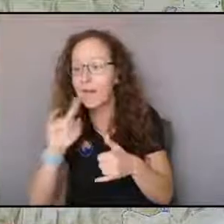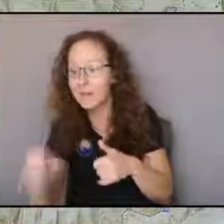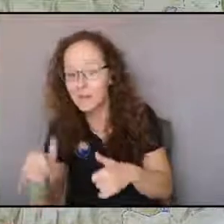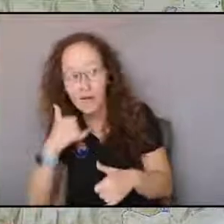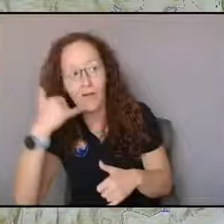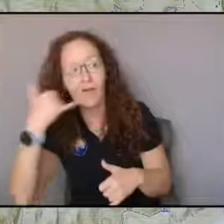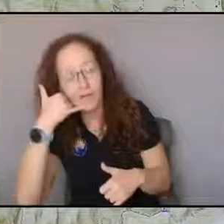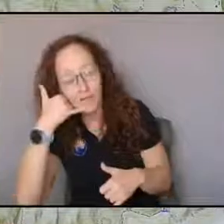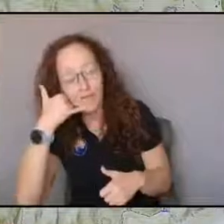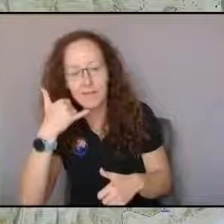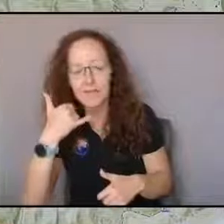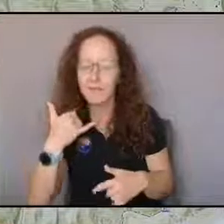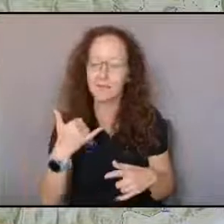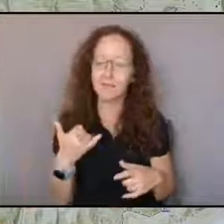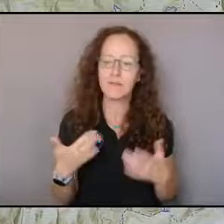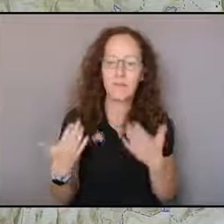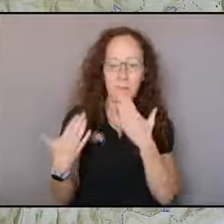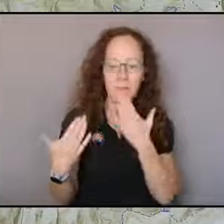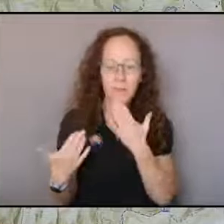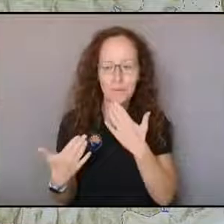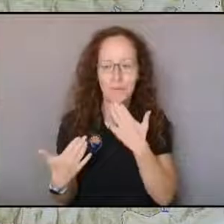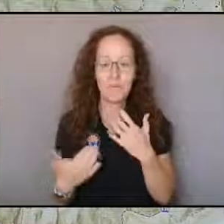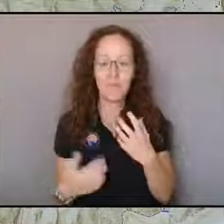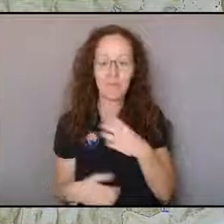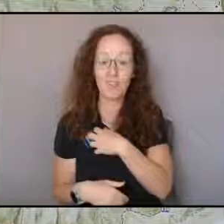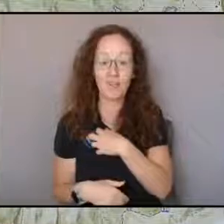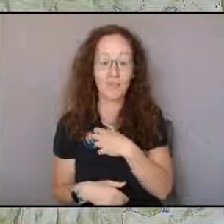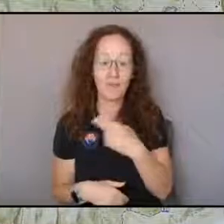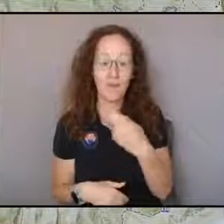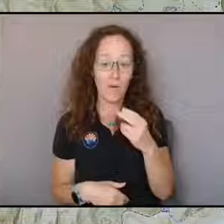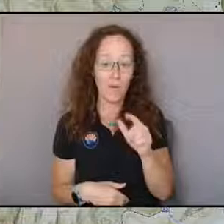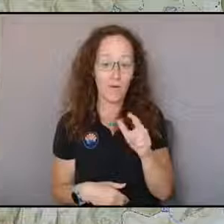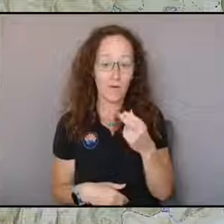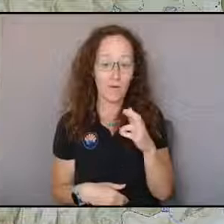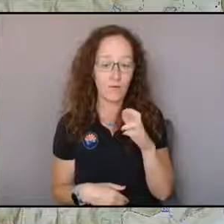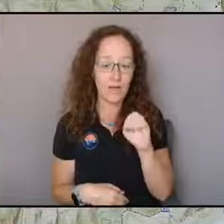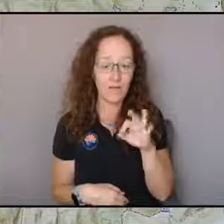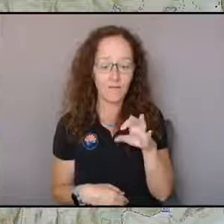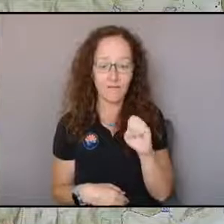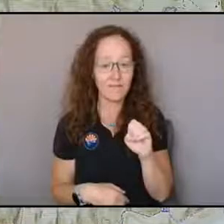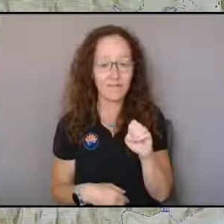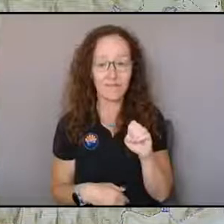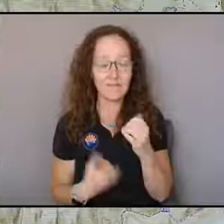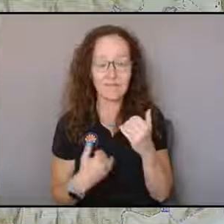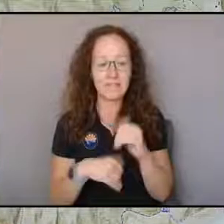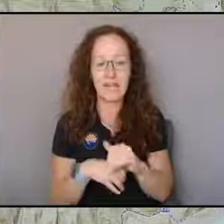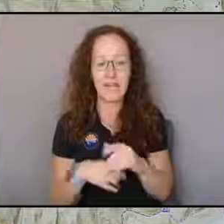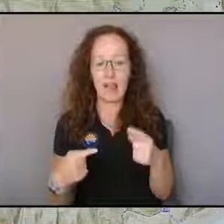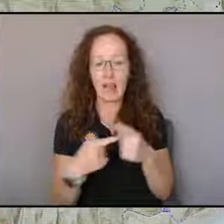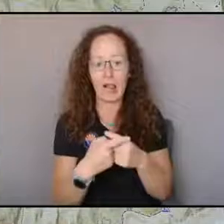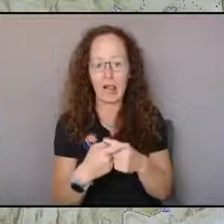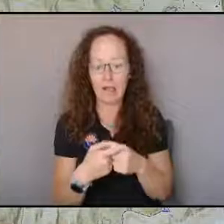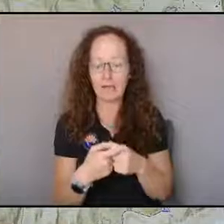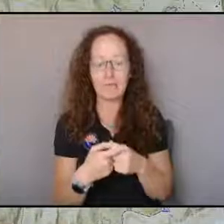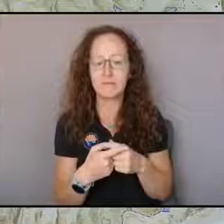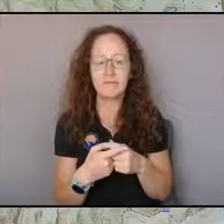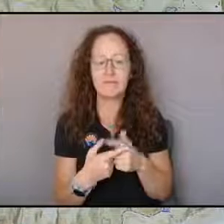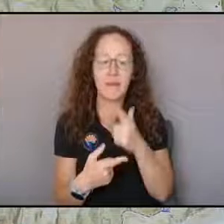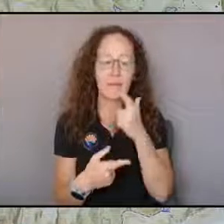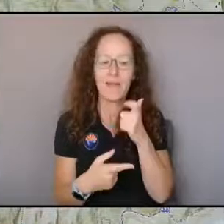WHEN I HAVE CALLED AND THE REST OF MY TEAM HAS CALLED. SHERIFF JERRY HOGREFE COULDN'T BE HERE TONIGHT.